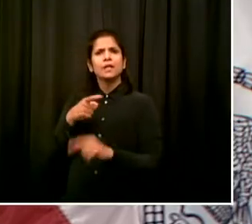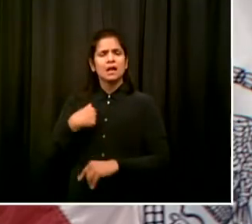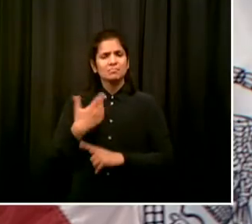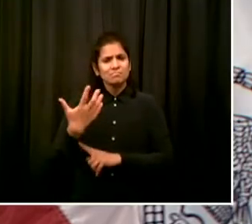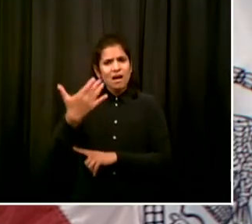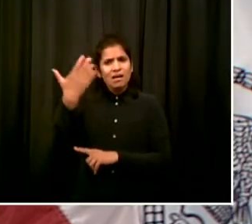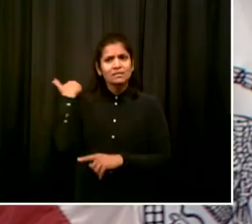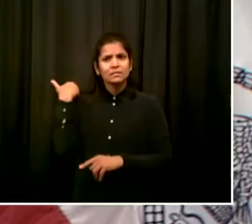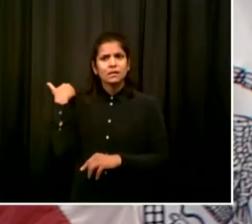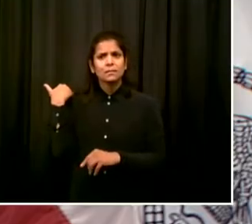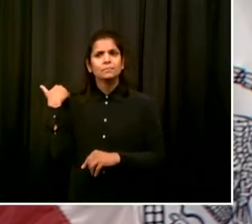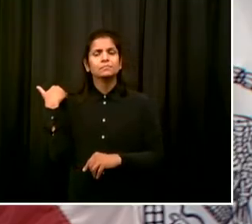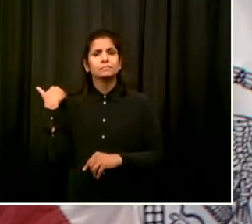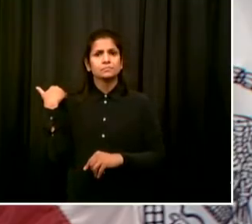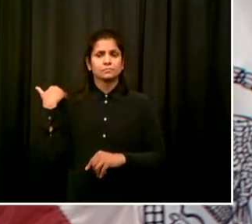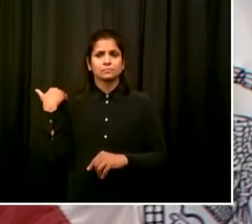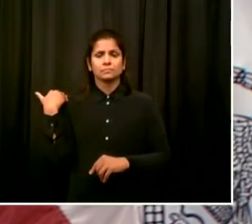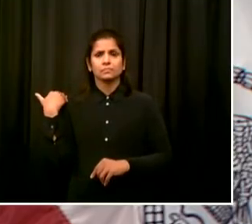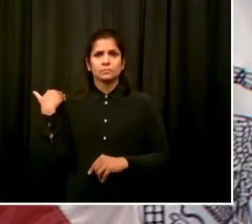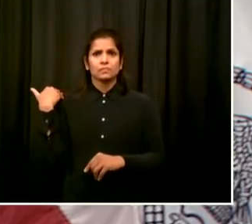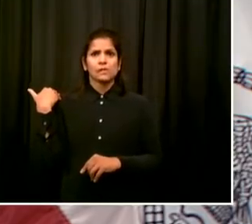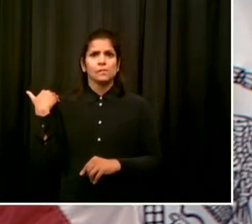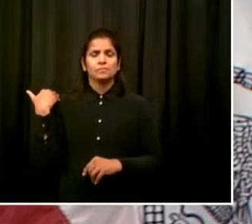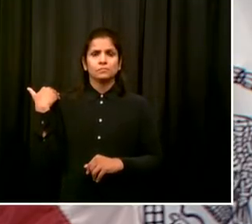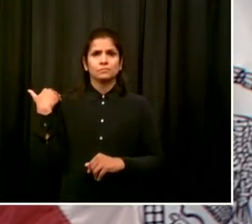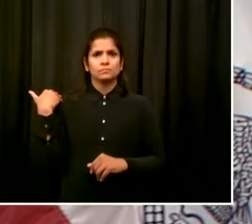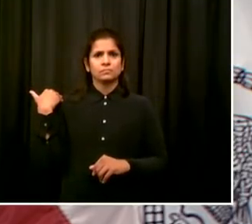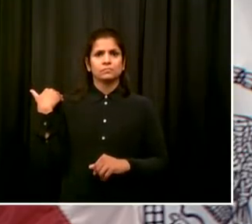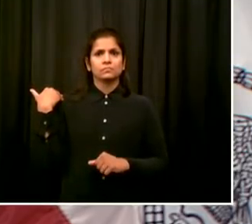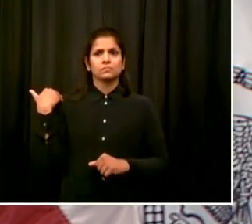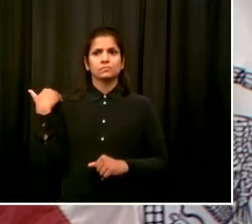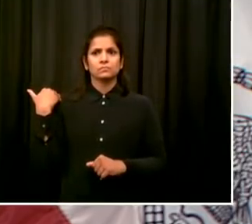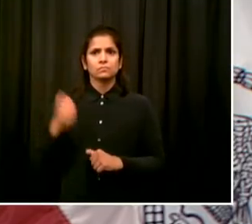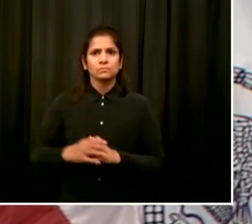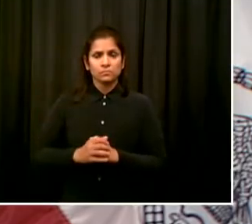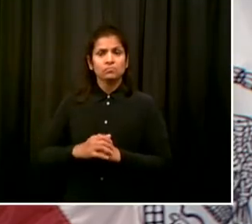THEREA HVE BEEN INCIDENCES IN